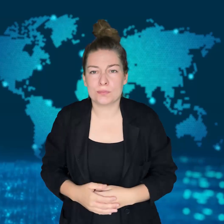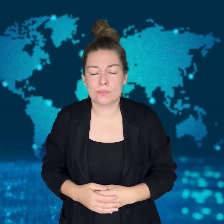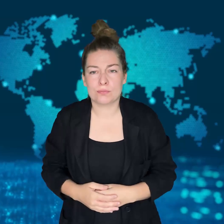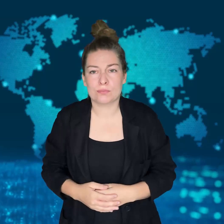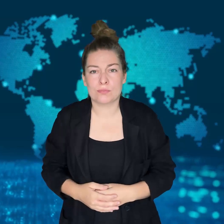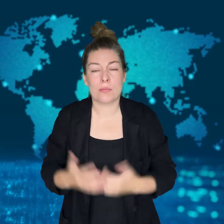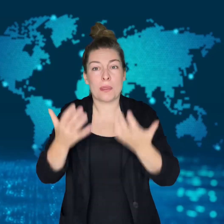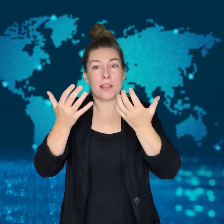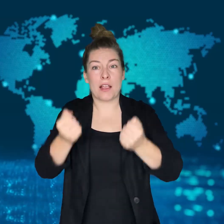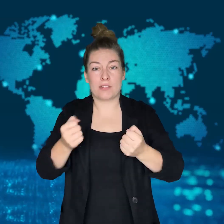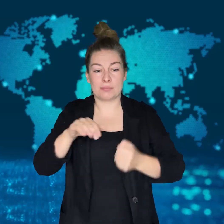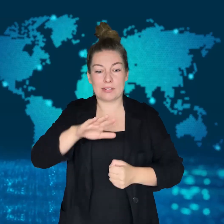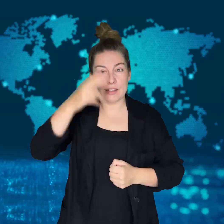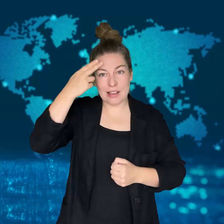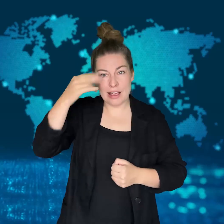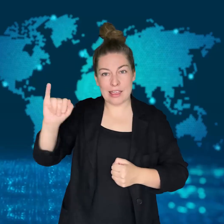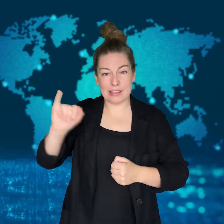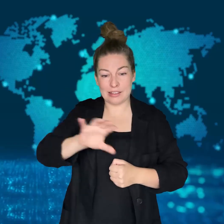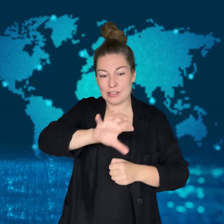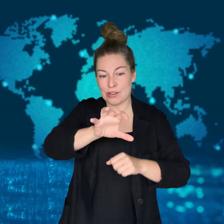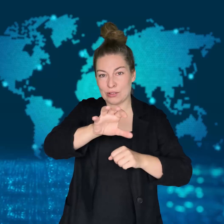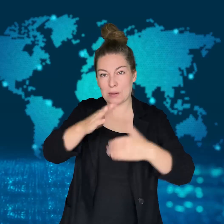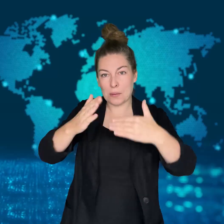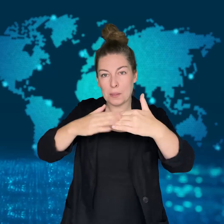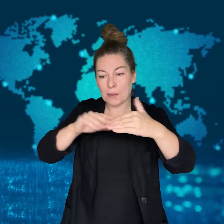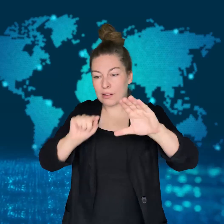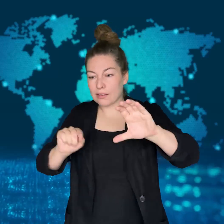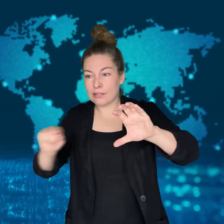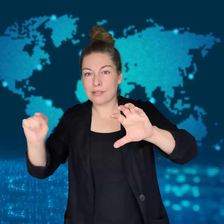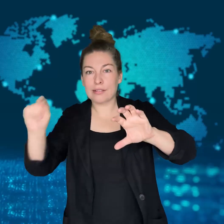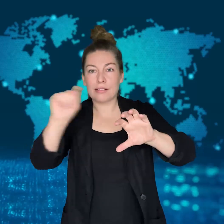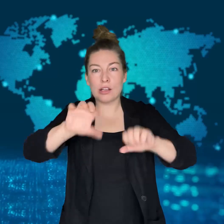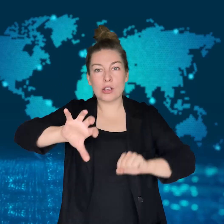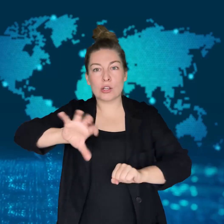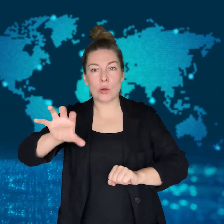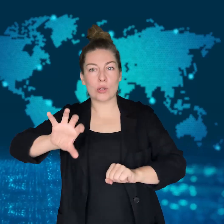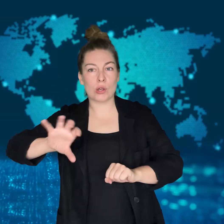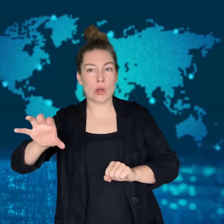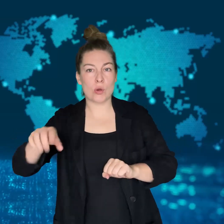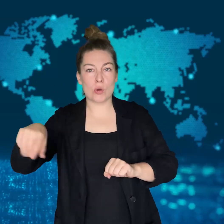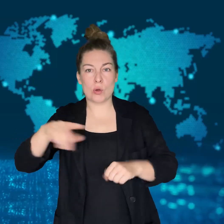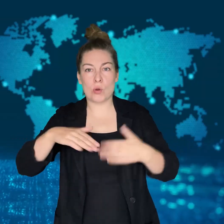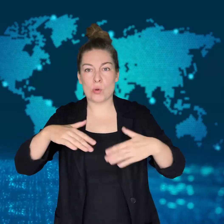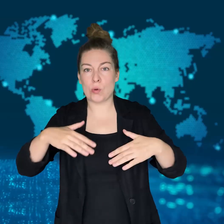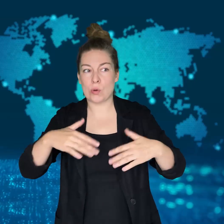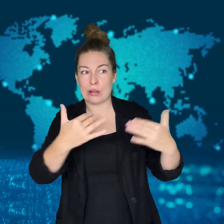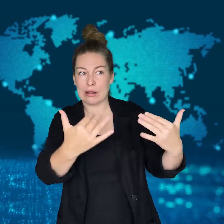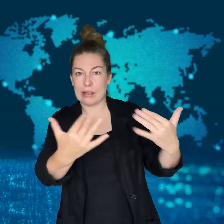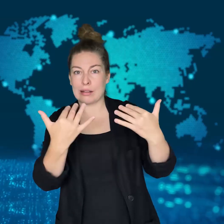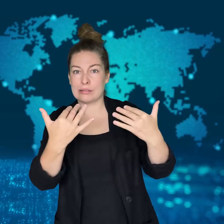Some bordering countries have increased